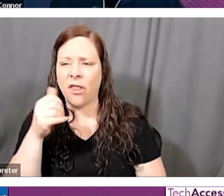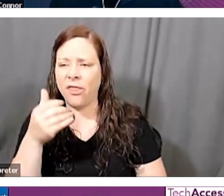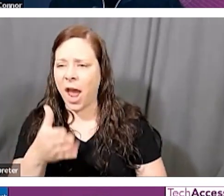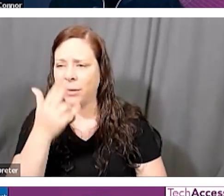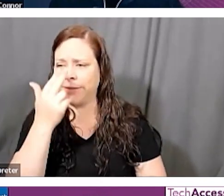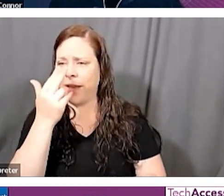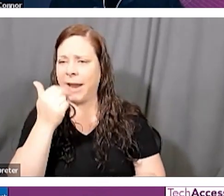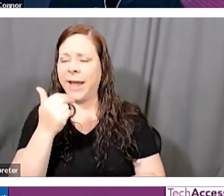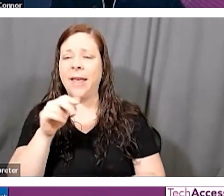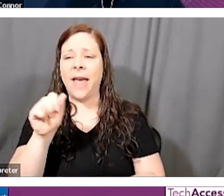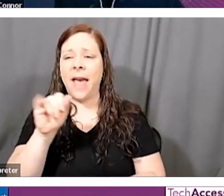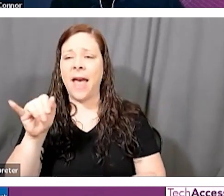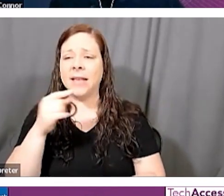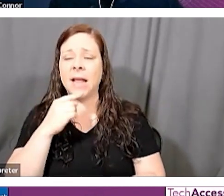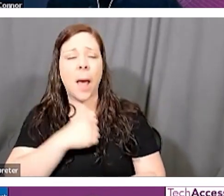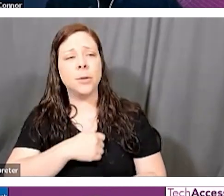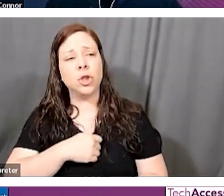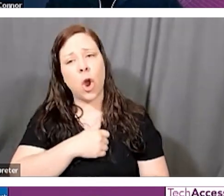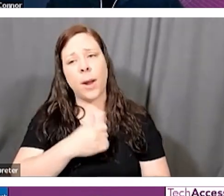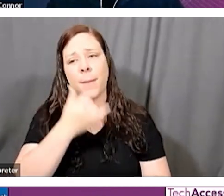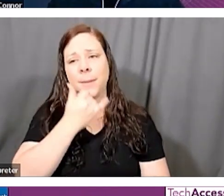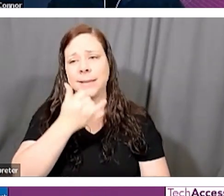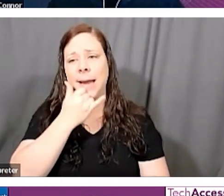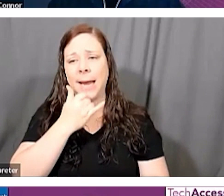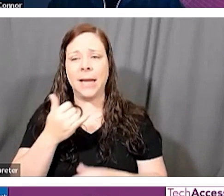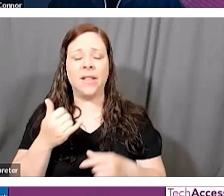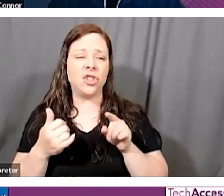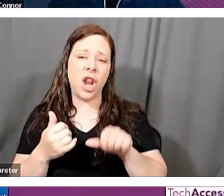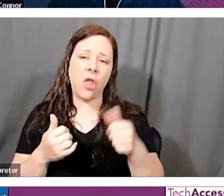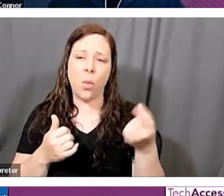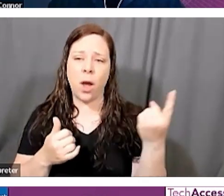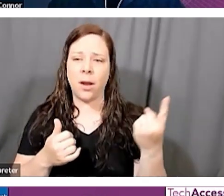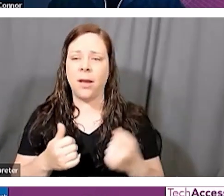oh, I'm sorry I made a mistake. Here's the other one. So, you know, there's certainly a level of trusting,